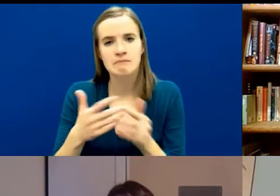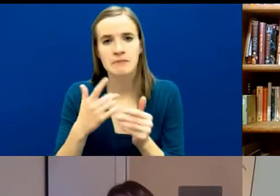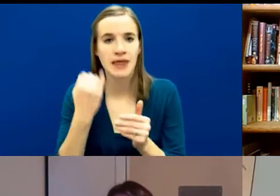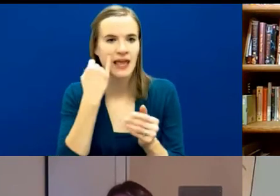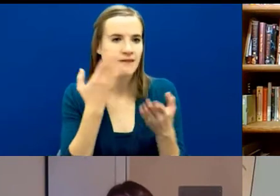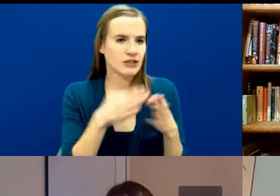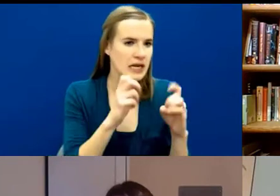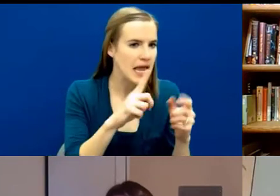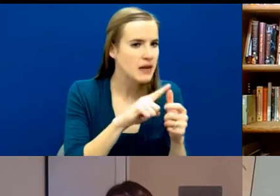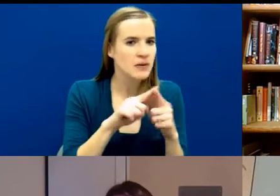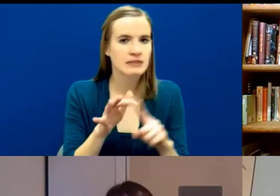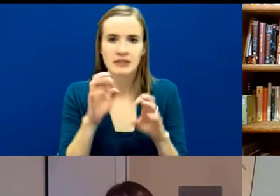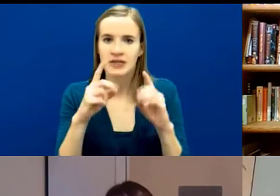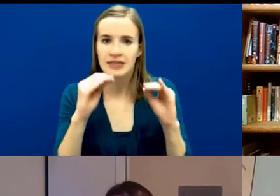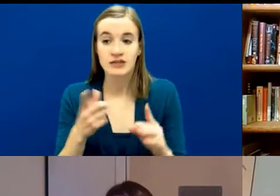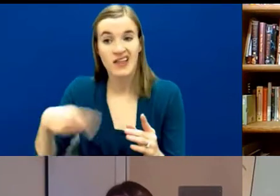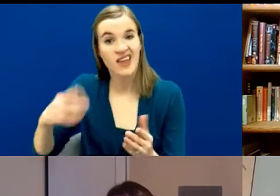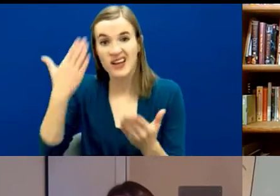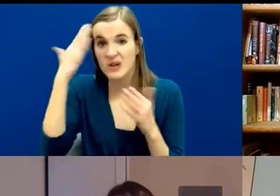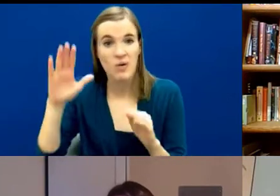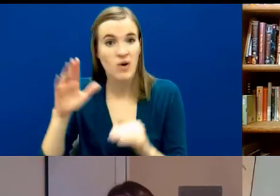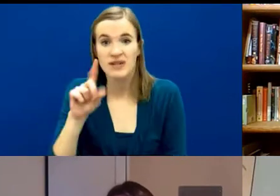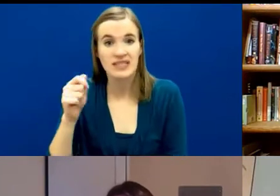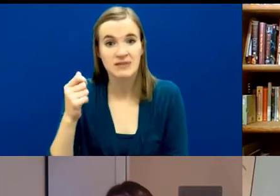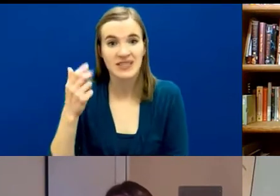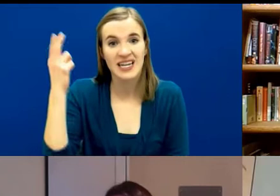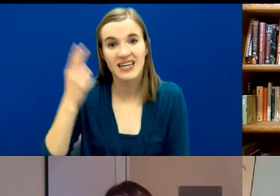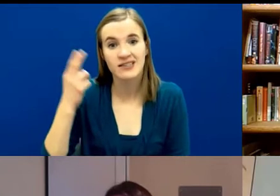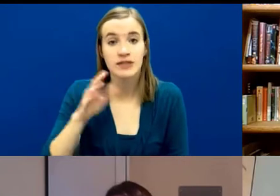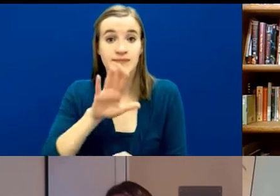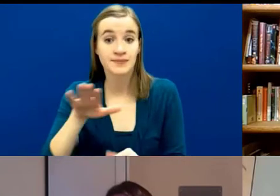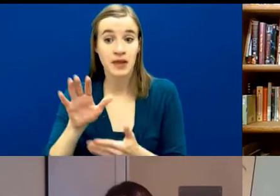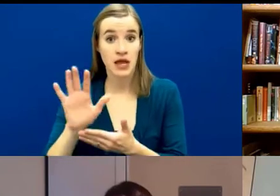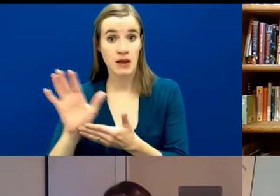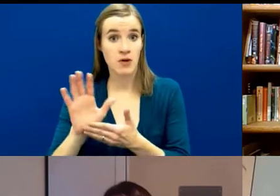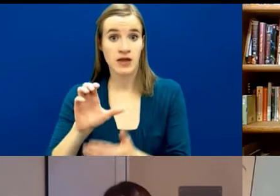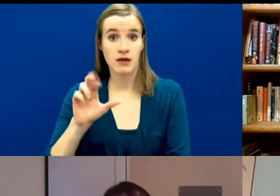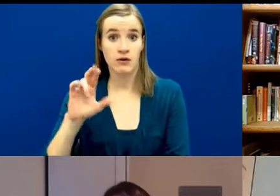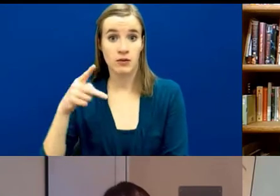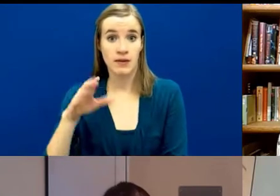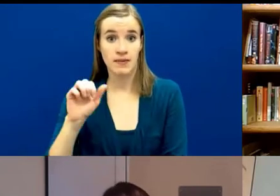what either, I highly recommend Crip Camp, if you haven't seen it. Annette: It's really good